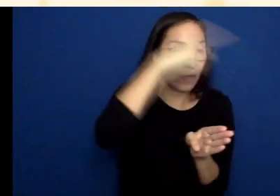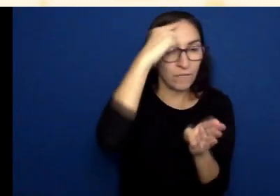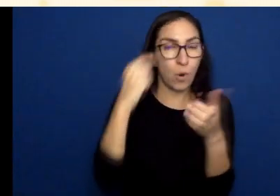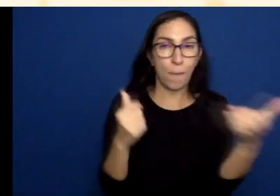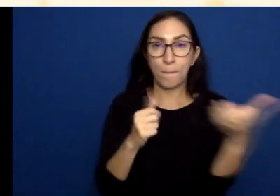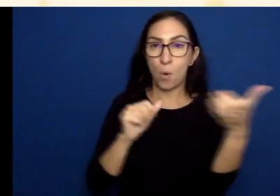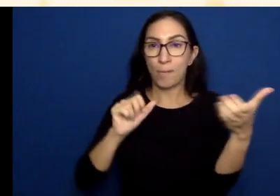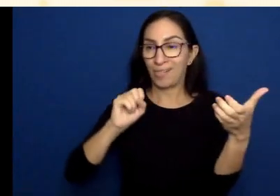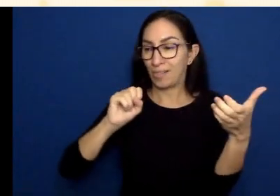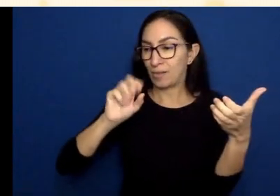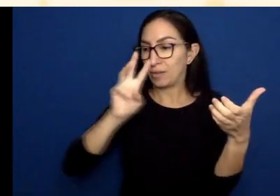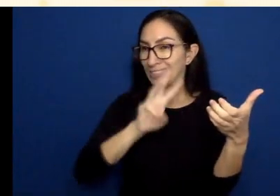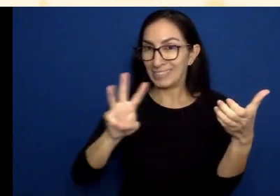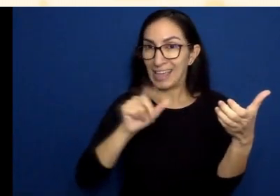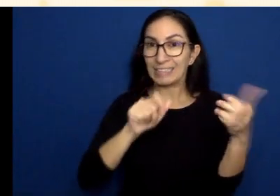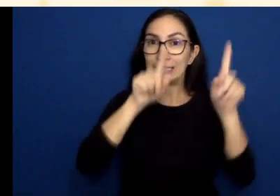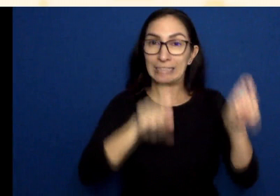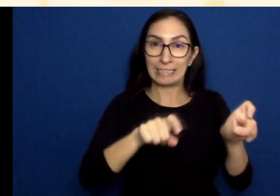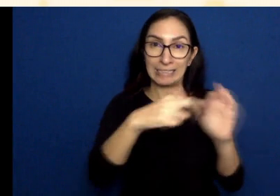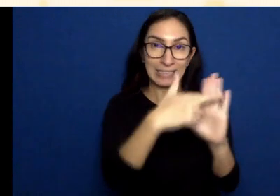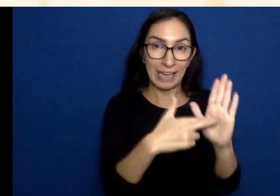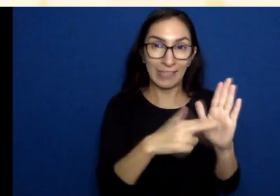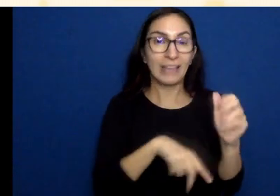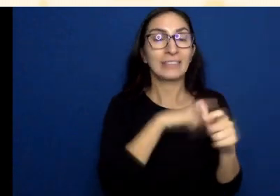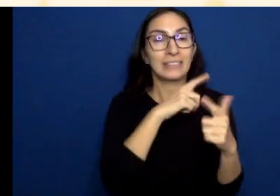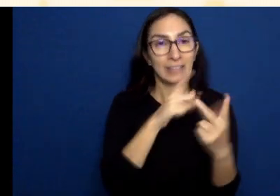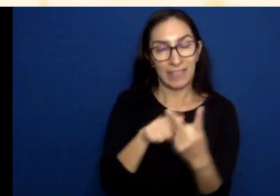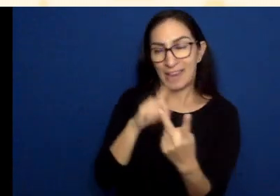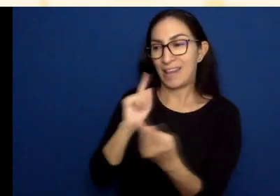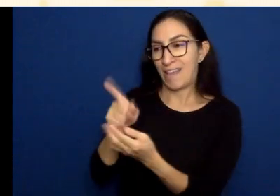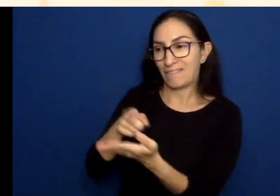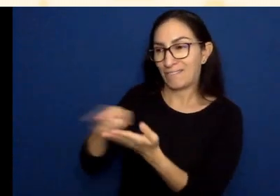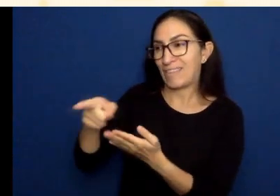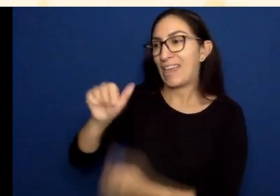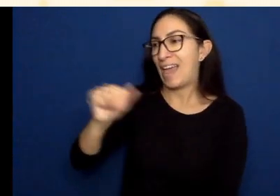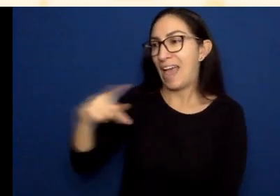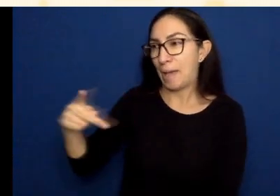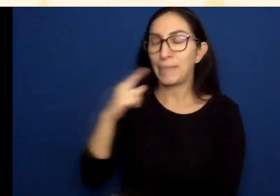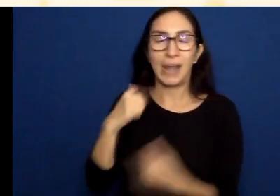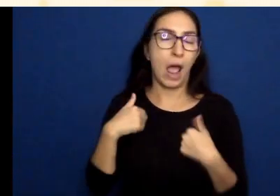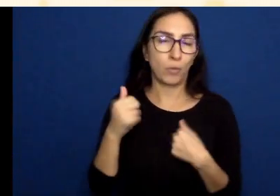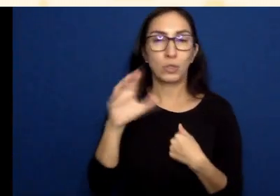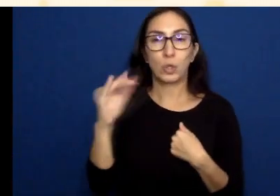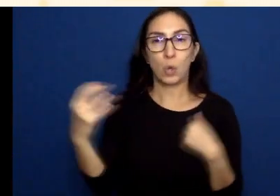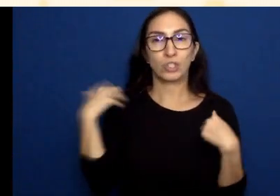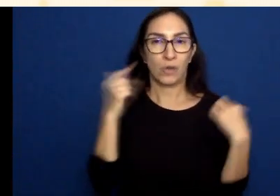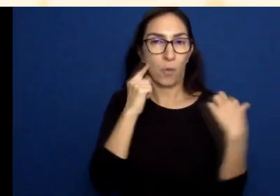as a group, decided that we were not happy with WCAG 2.1, and that we still needed some mobile accessibility guidelines.